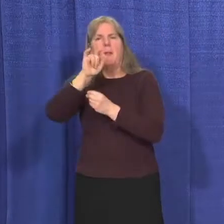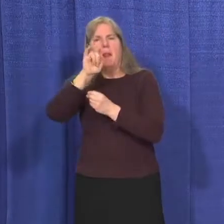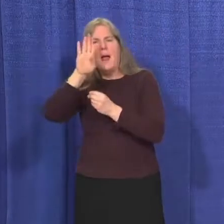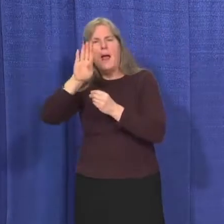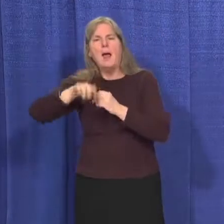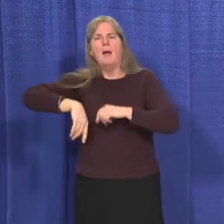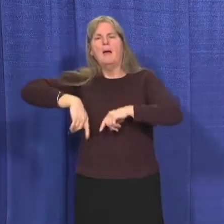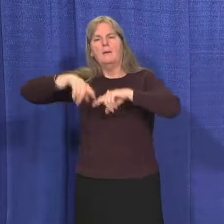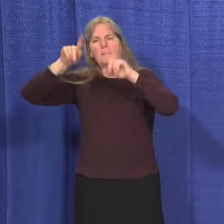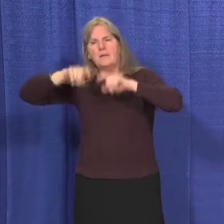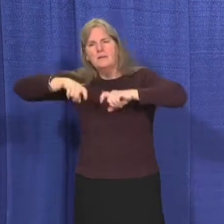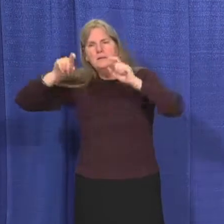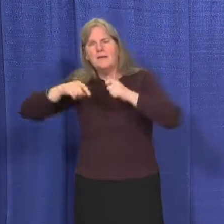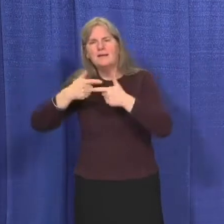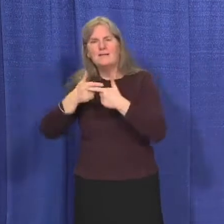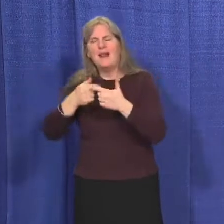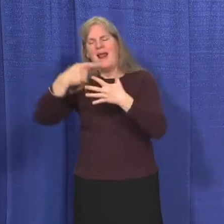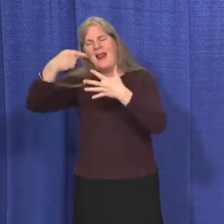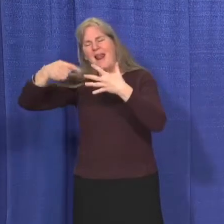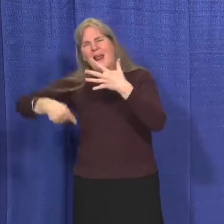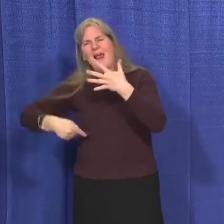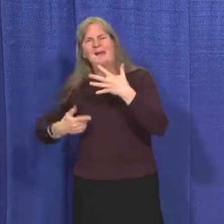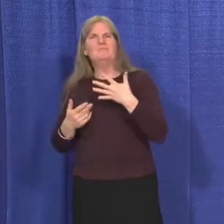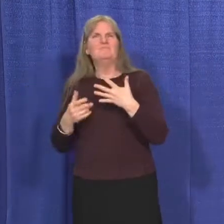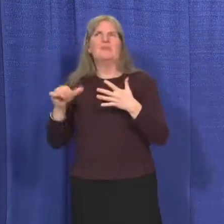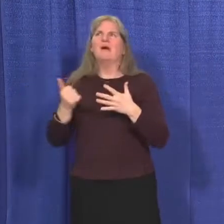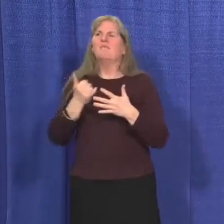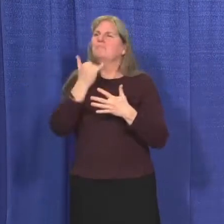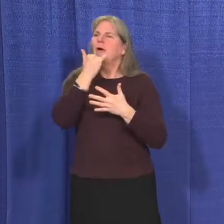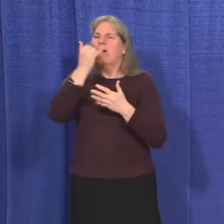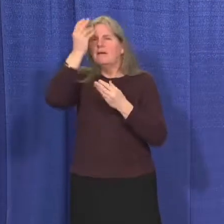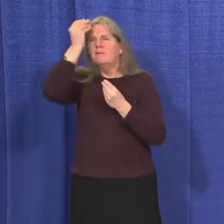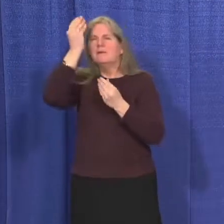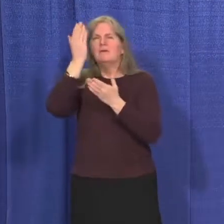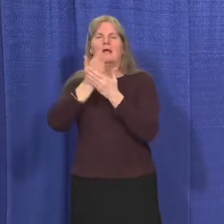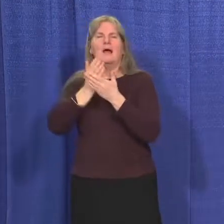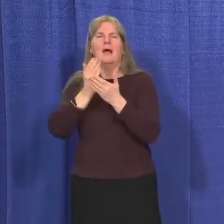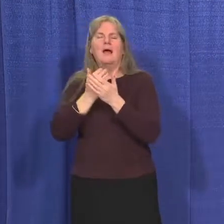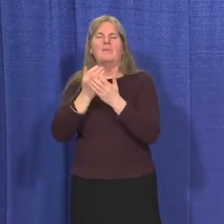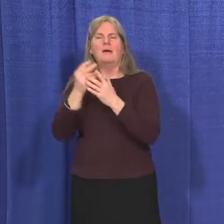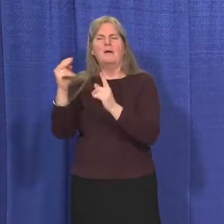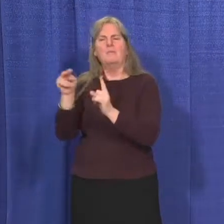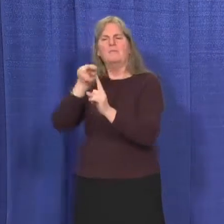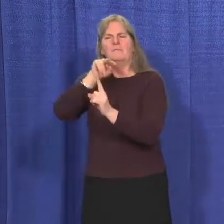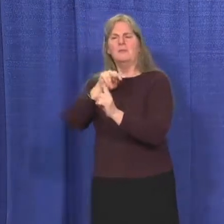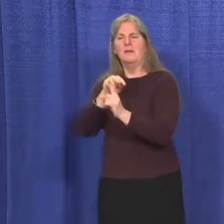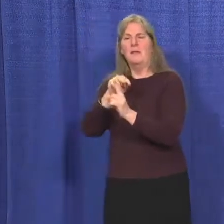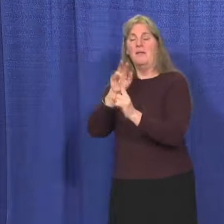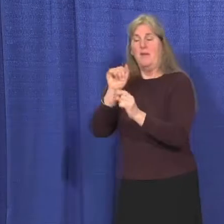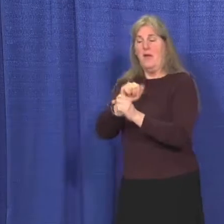reliability of lab tests. There is misinformation even about perceptions of whether the